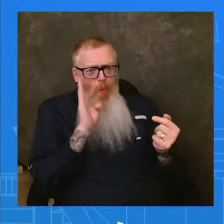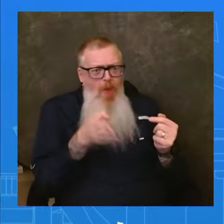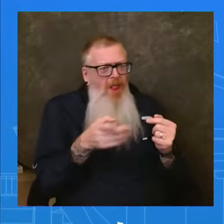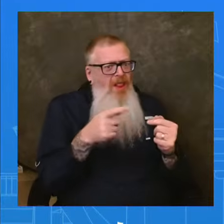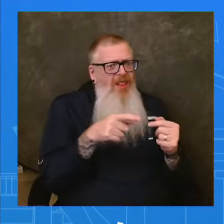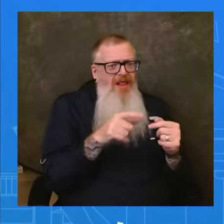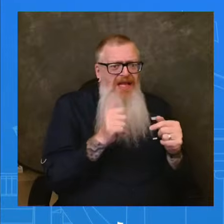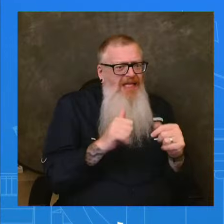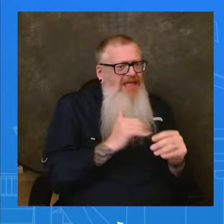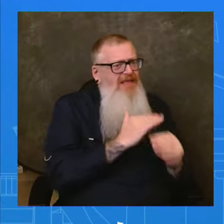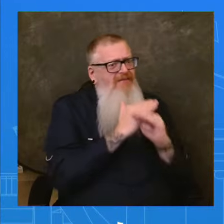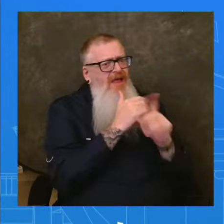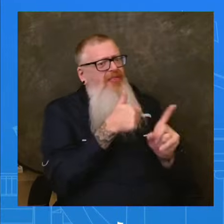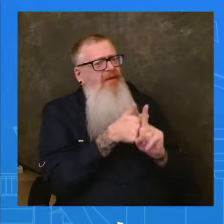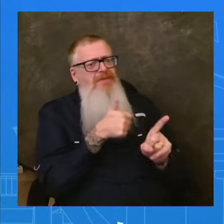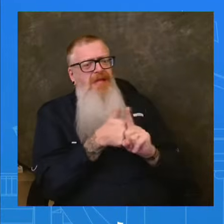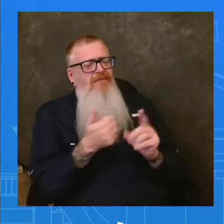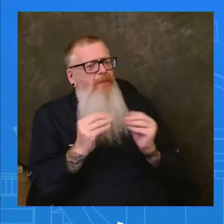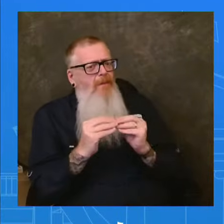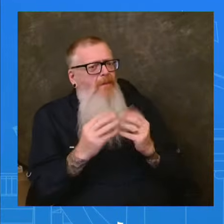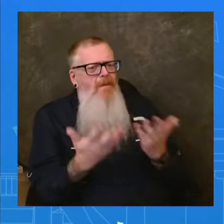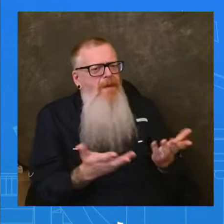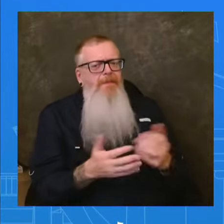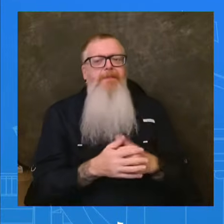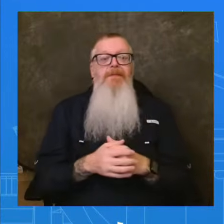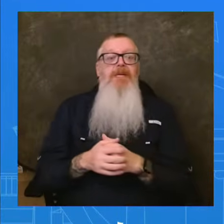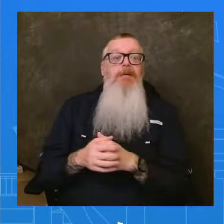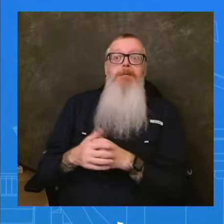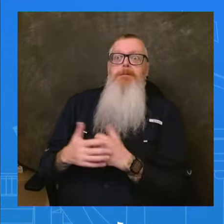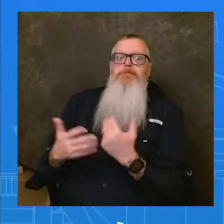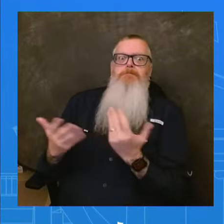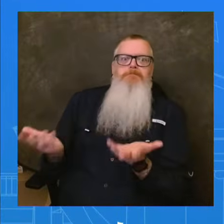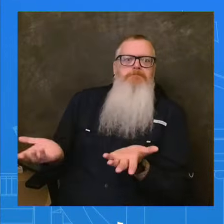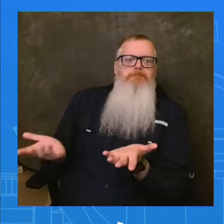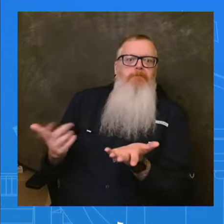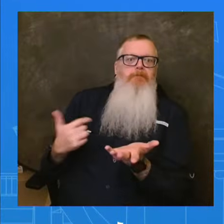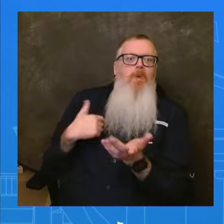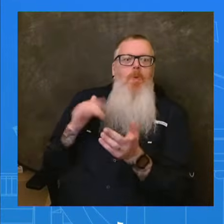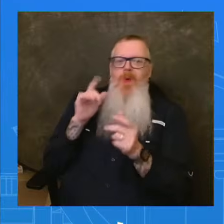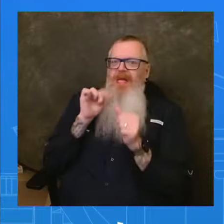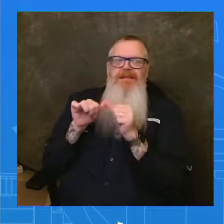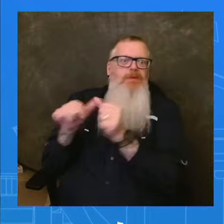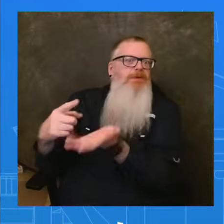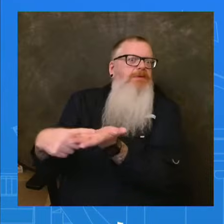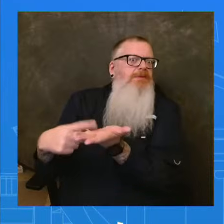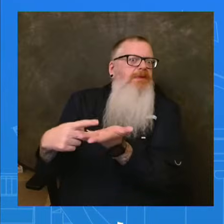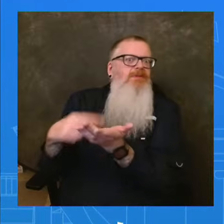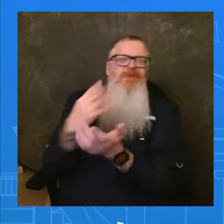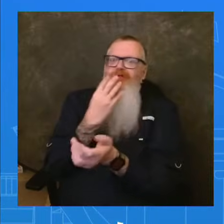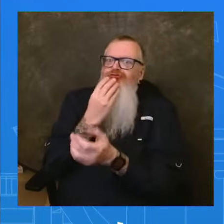on how Israel's going to respond to that attack, to the attack from Iran last week. Those discussions continue.